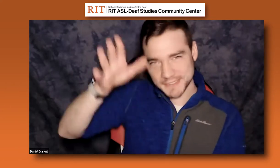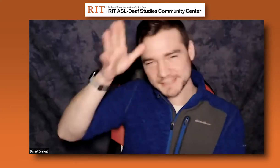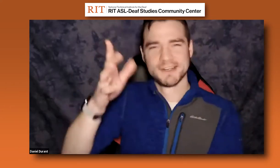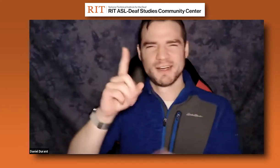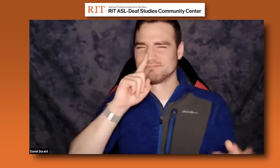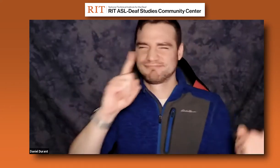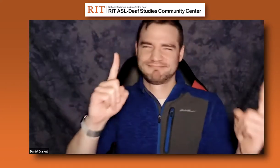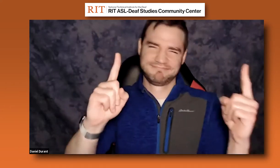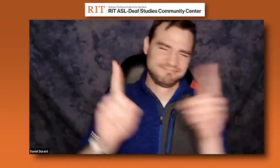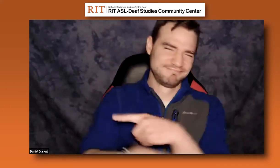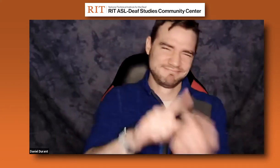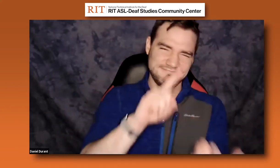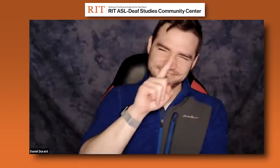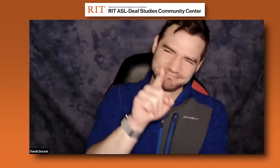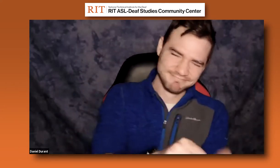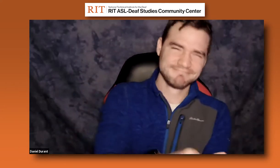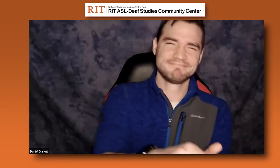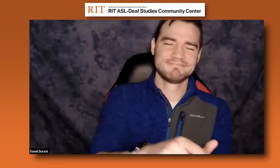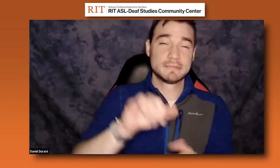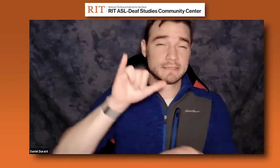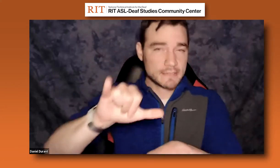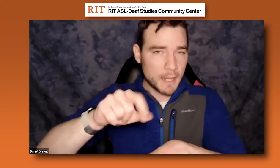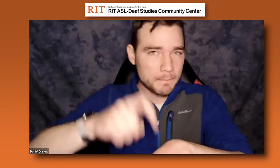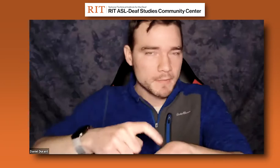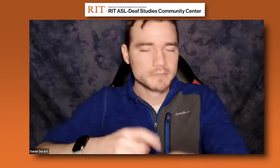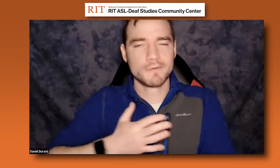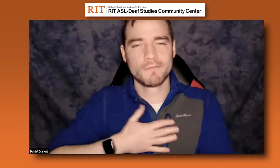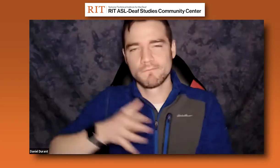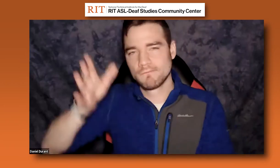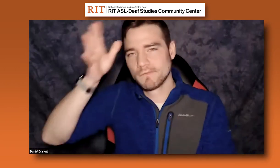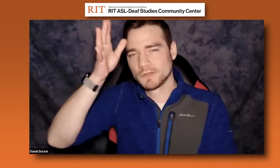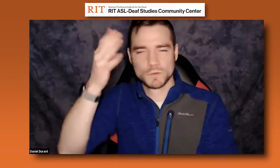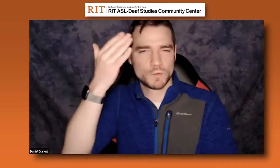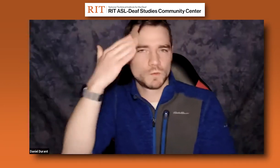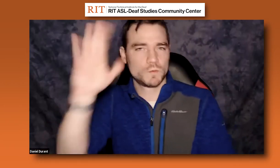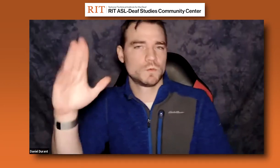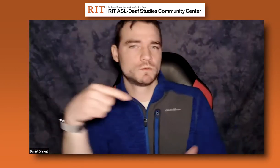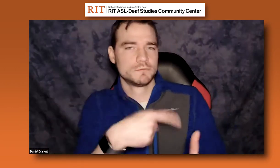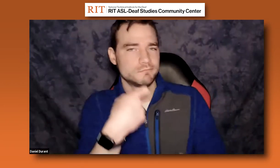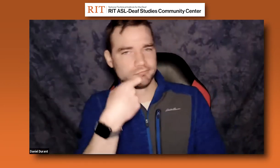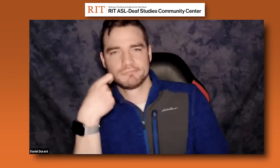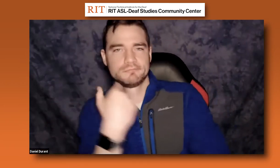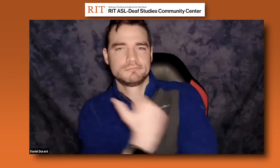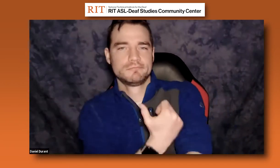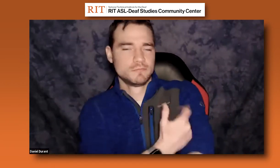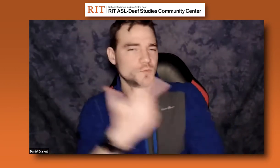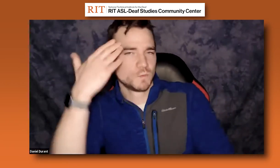my biological parents fell in love with each other. At the same time, my father didn't know my mom was hooked